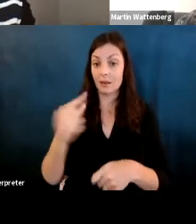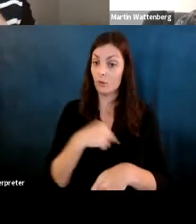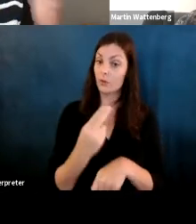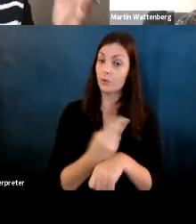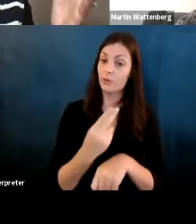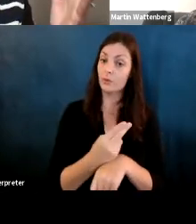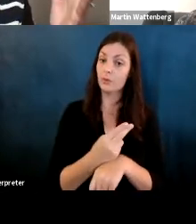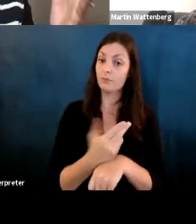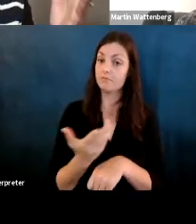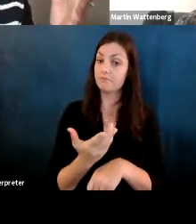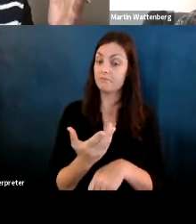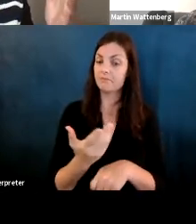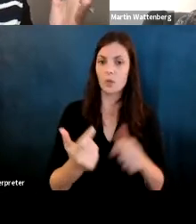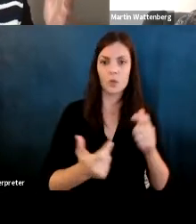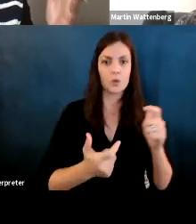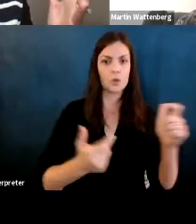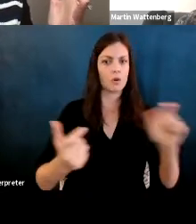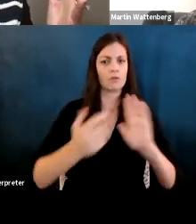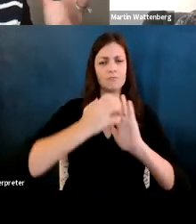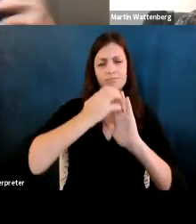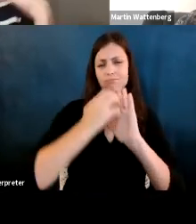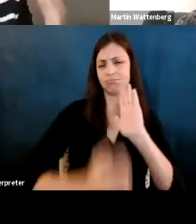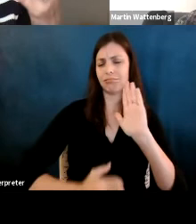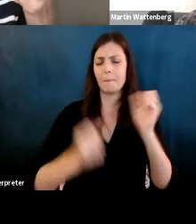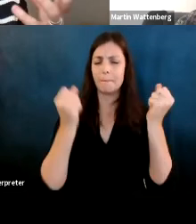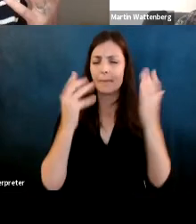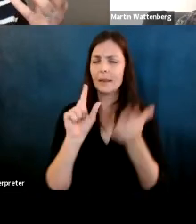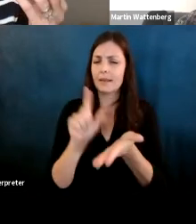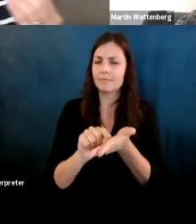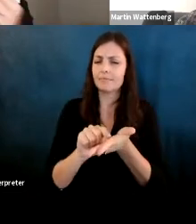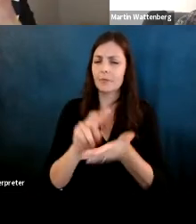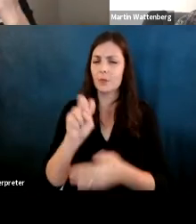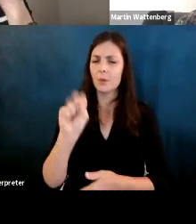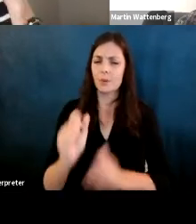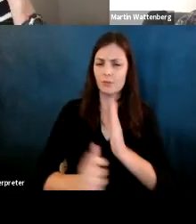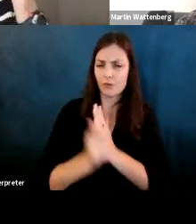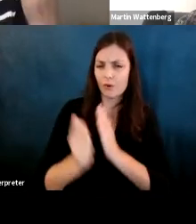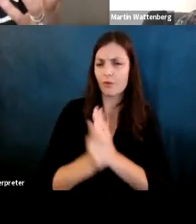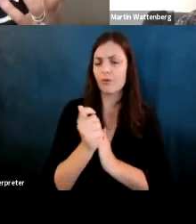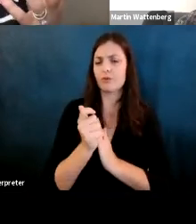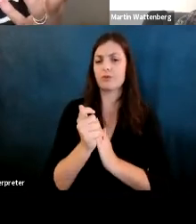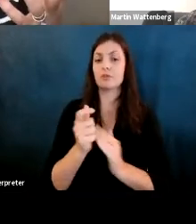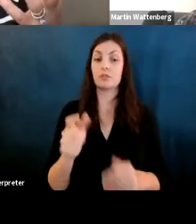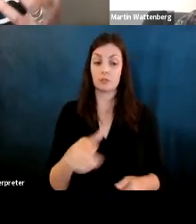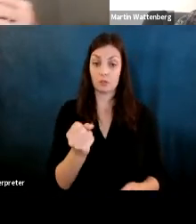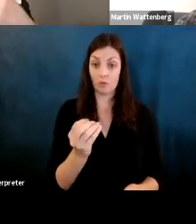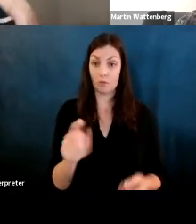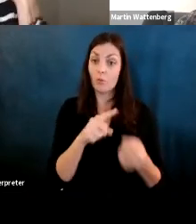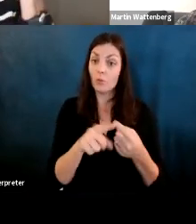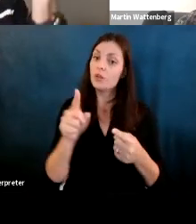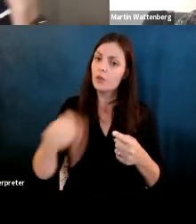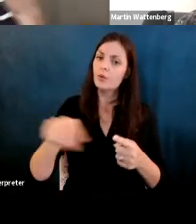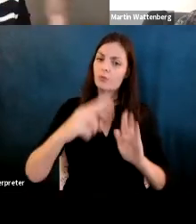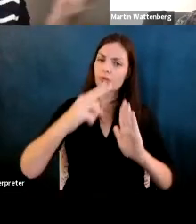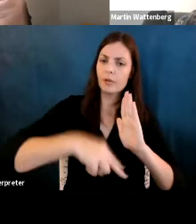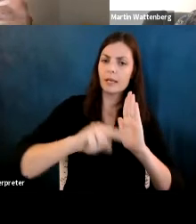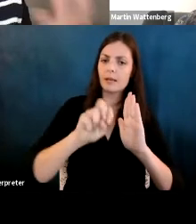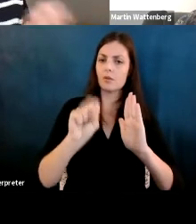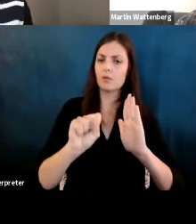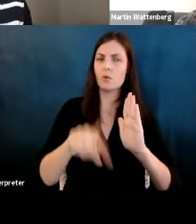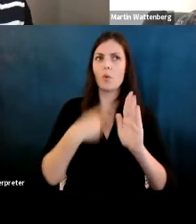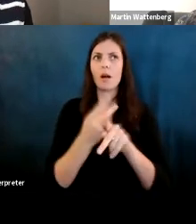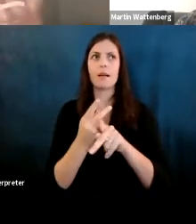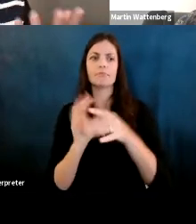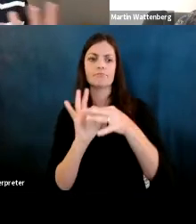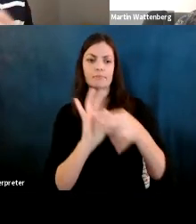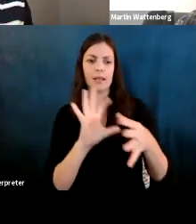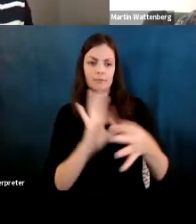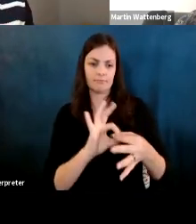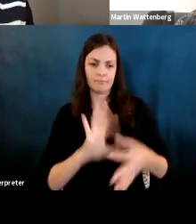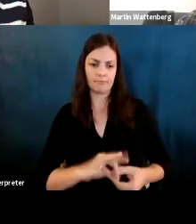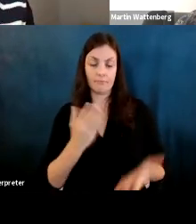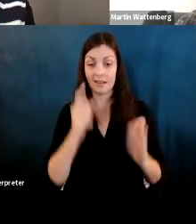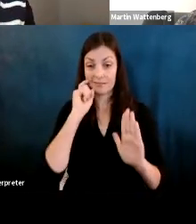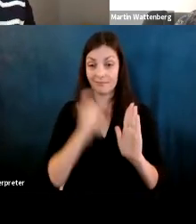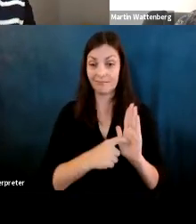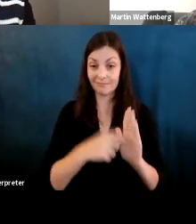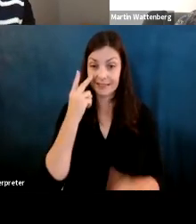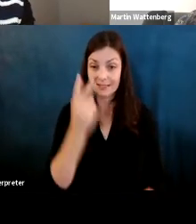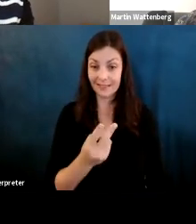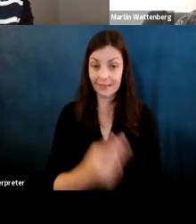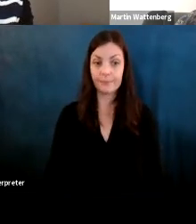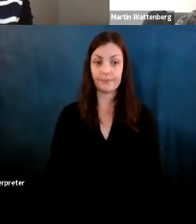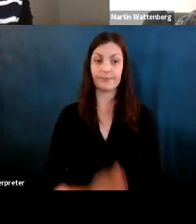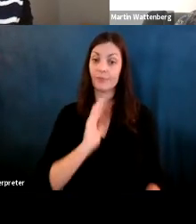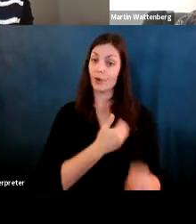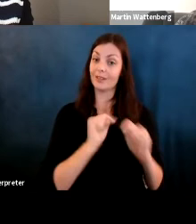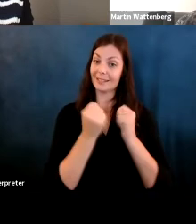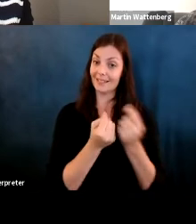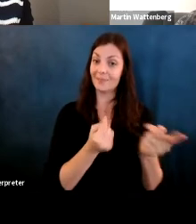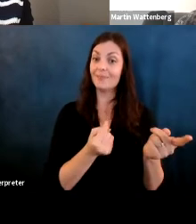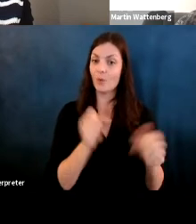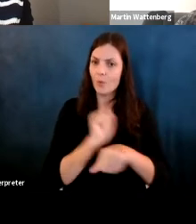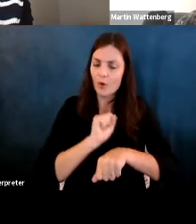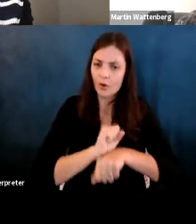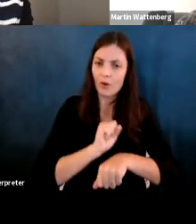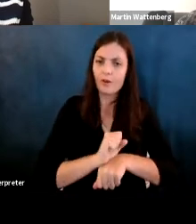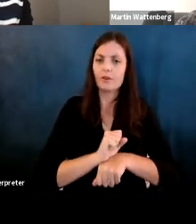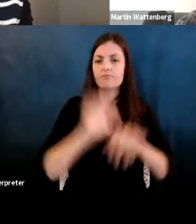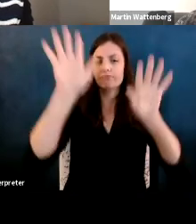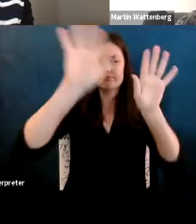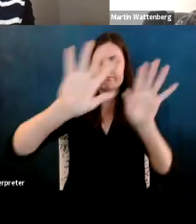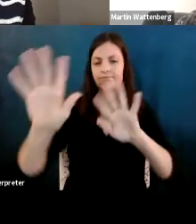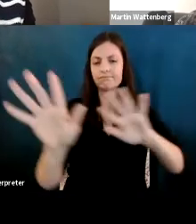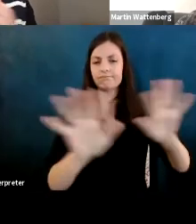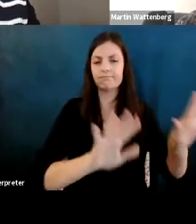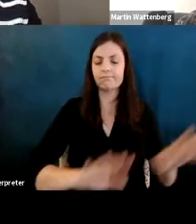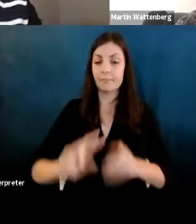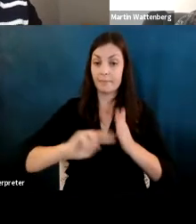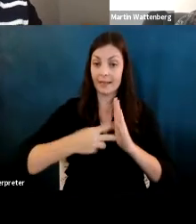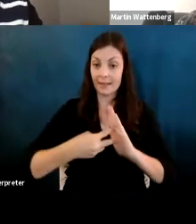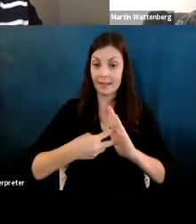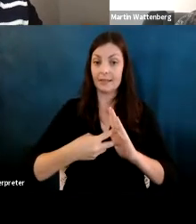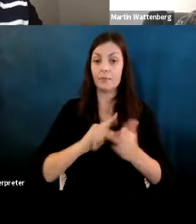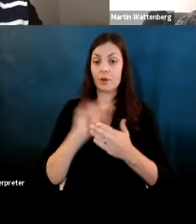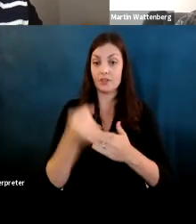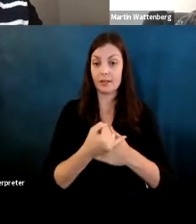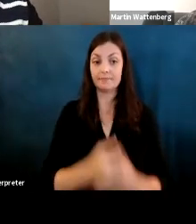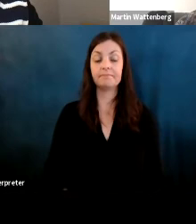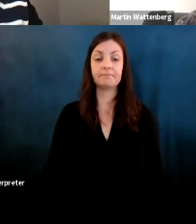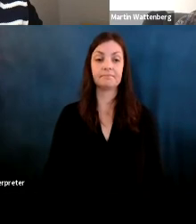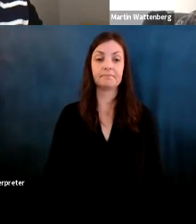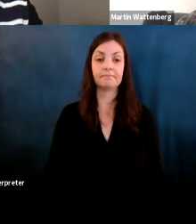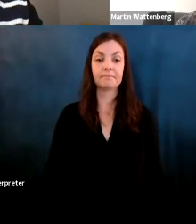Fernanda Viegas: A huge corpus of news articles so here we're really talking about when you read the news what kinds of correlations might, you see, and so this is our team working on the waterfall of meaning, and this is a little bit.